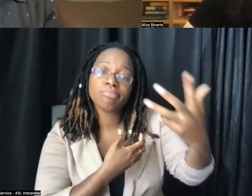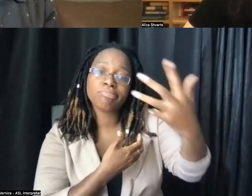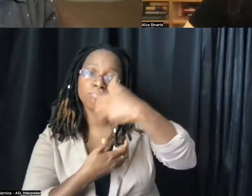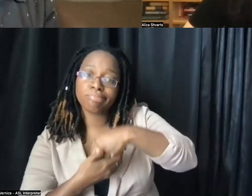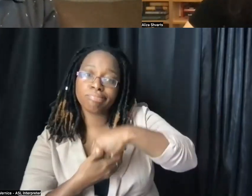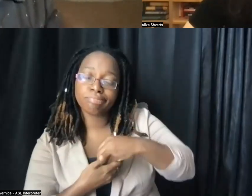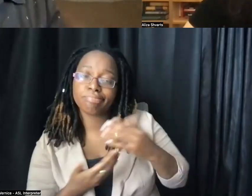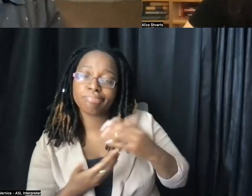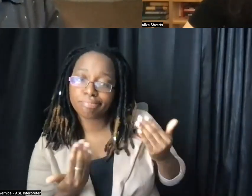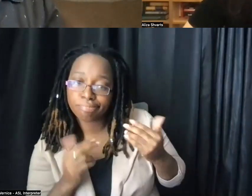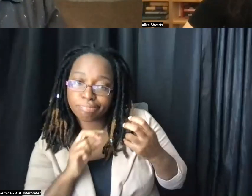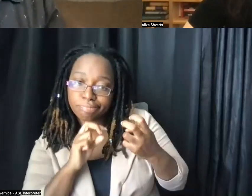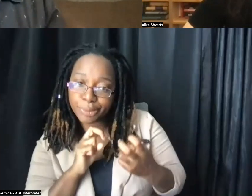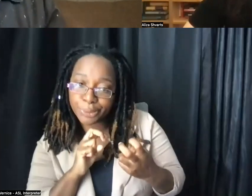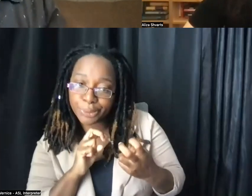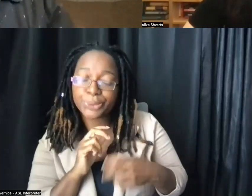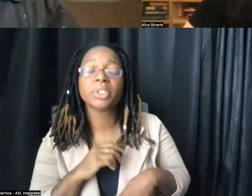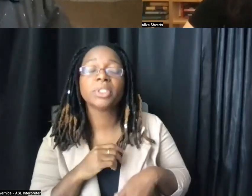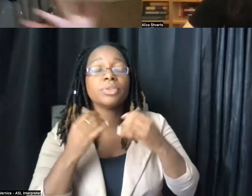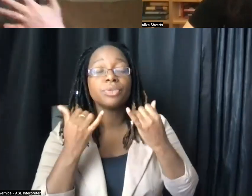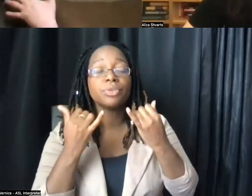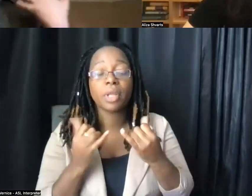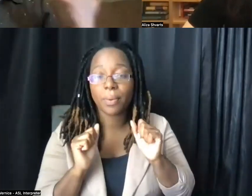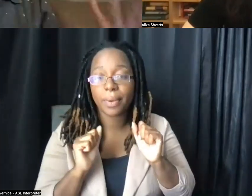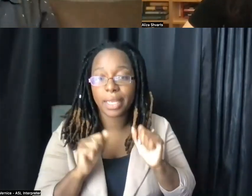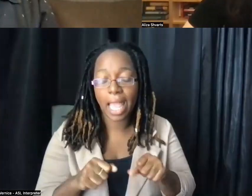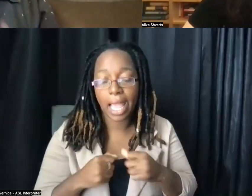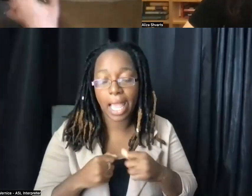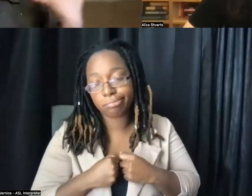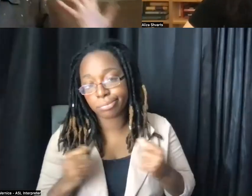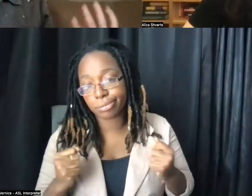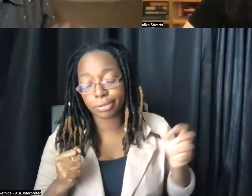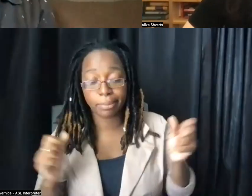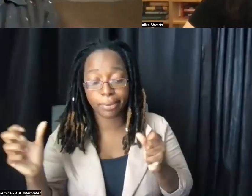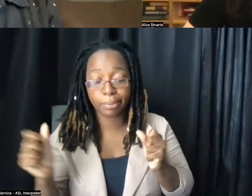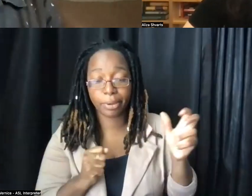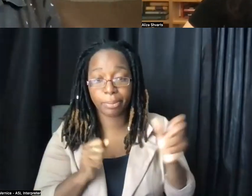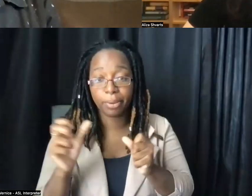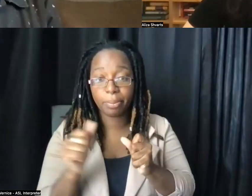backgrounds to be able to then bring more people into